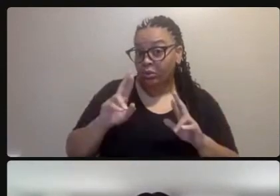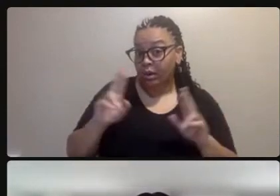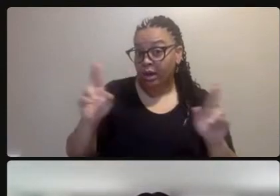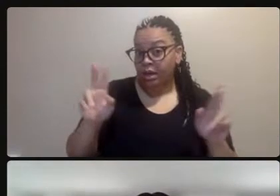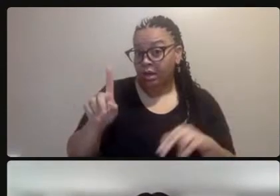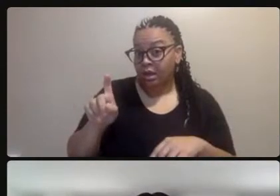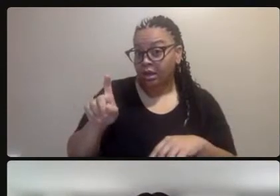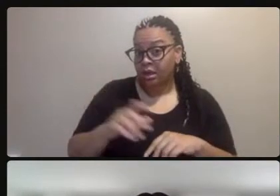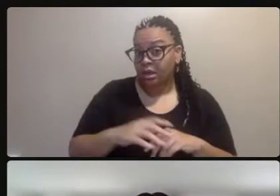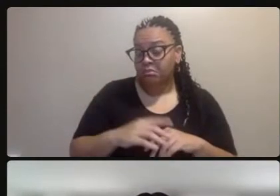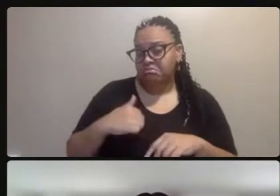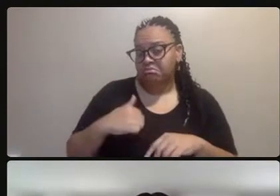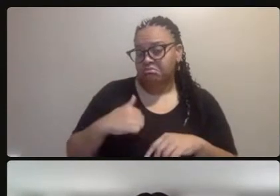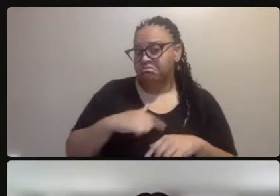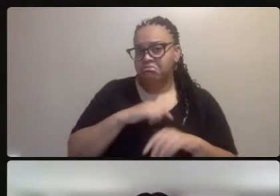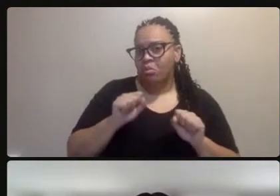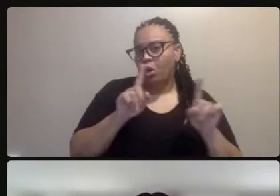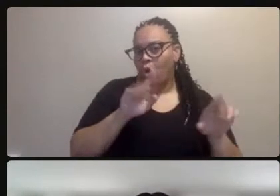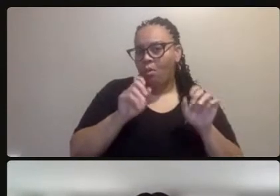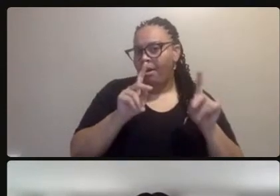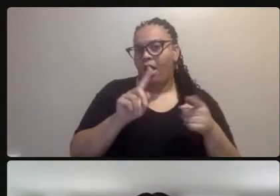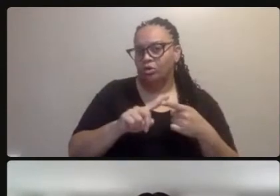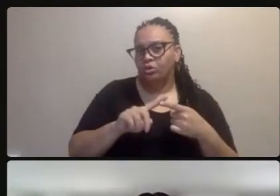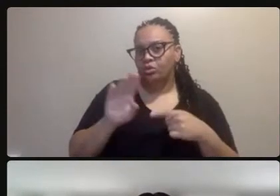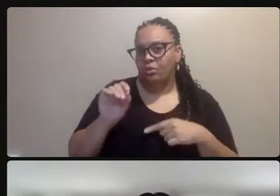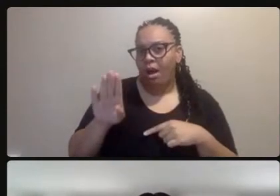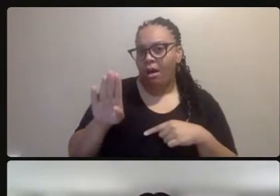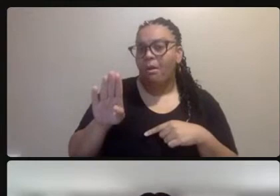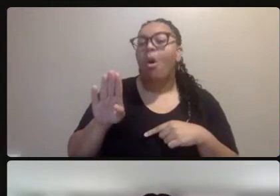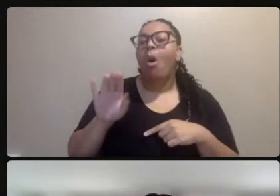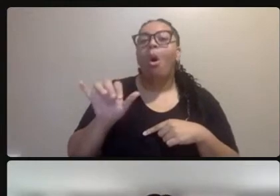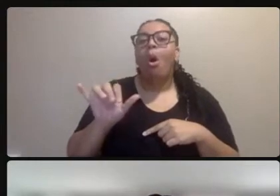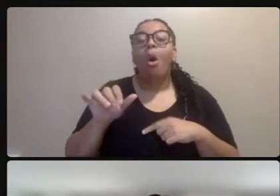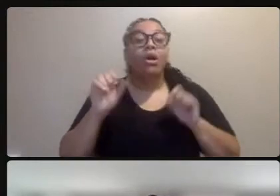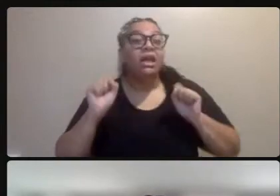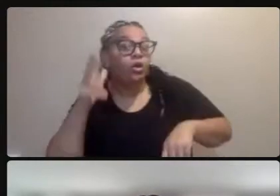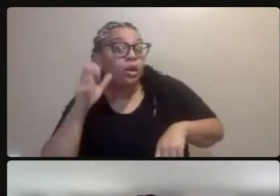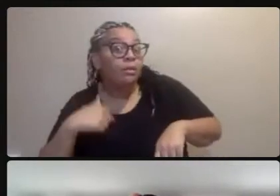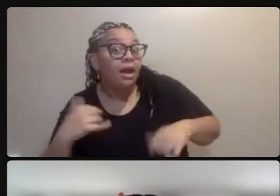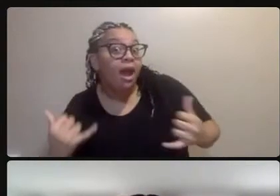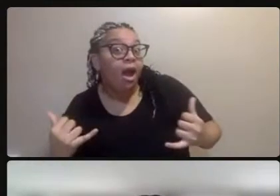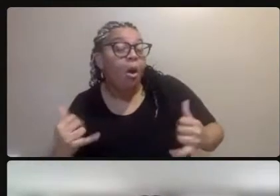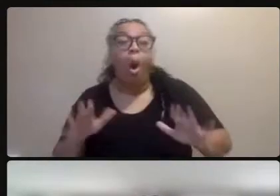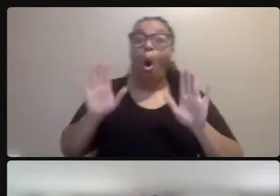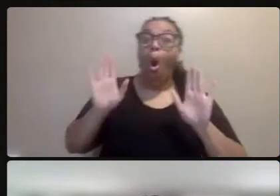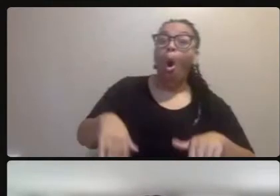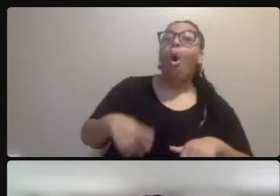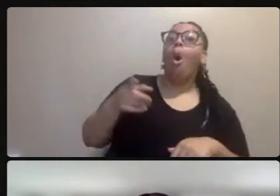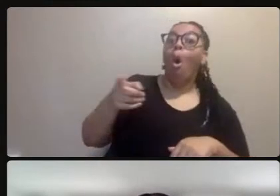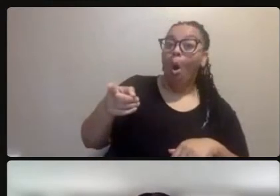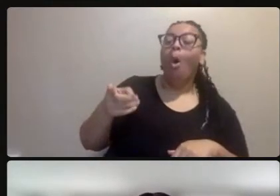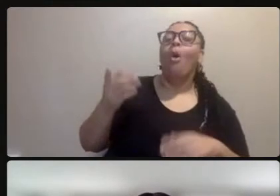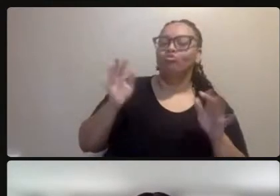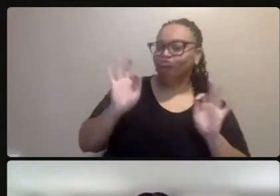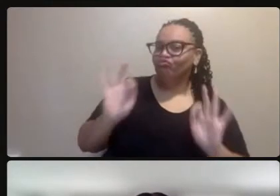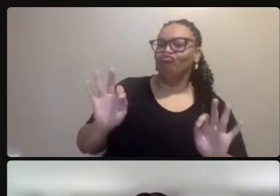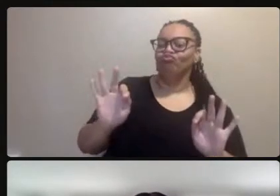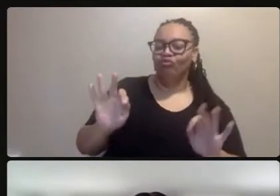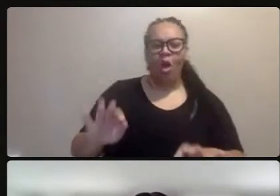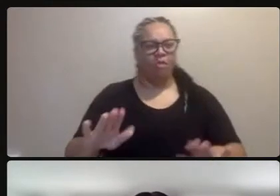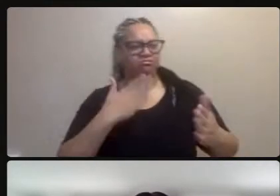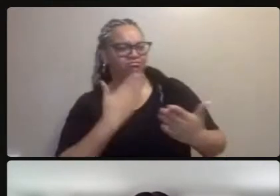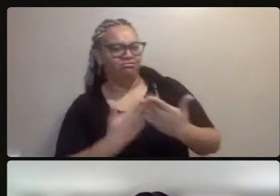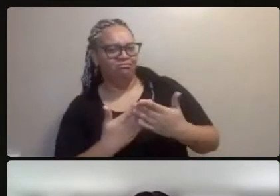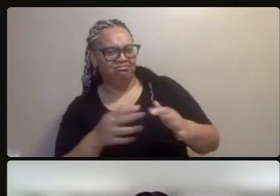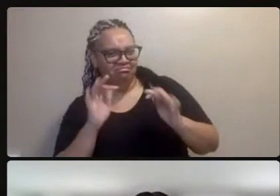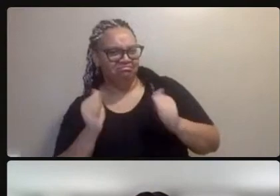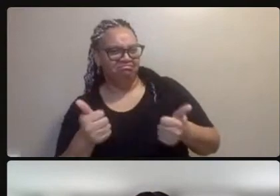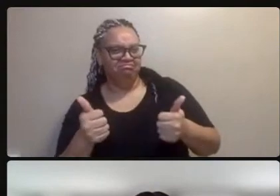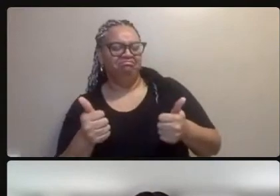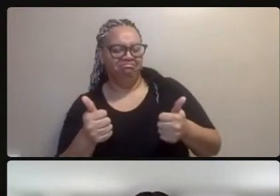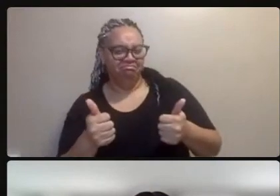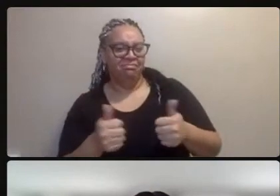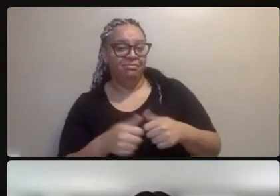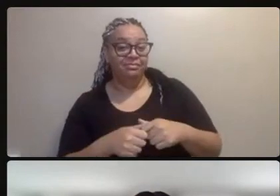MR. KEY CUED UP AND WE CAN COME